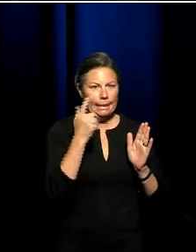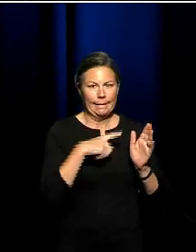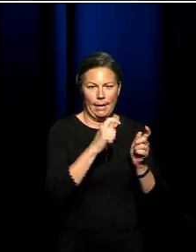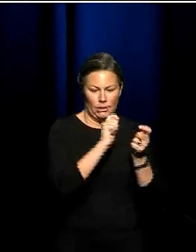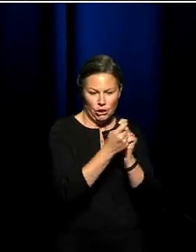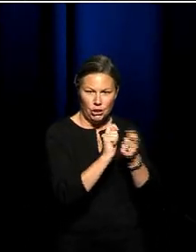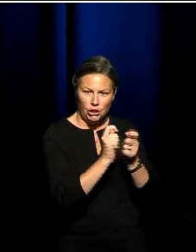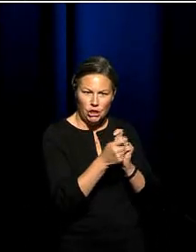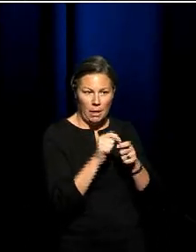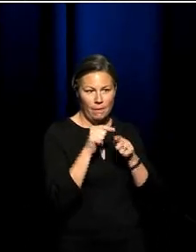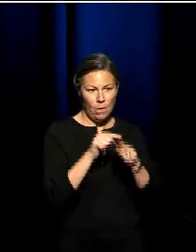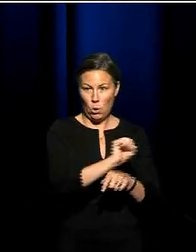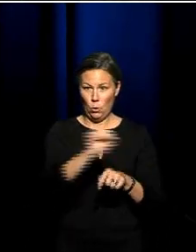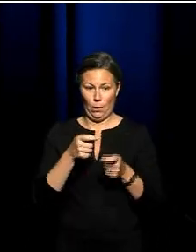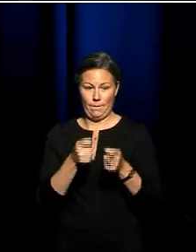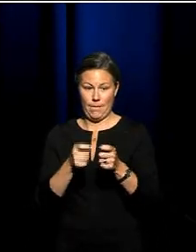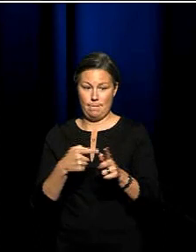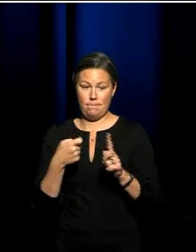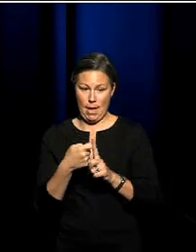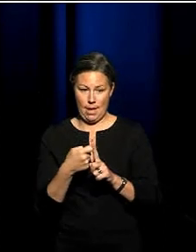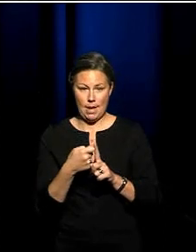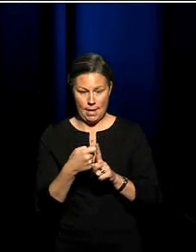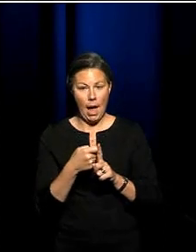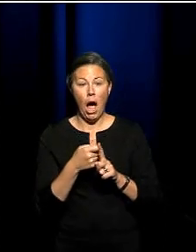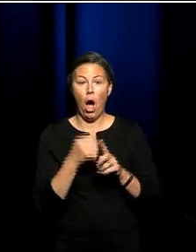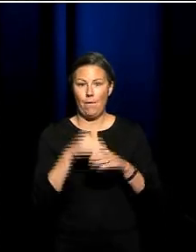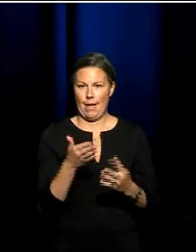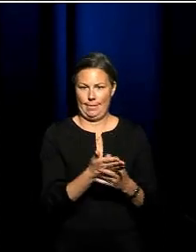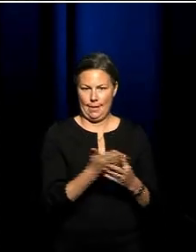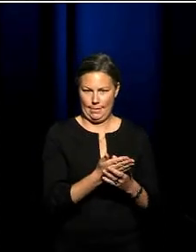interested people. The strategy commits the Commission to putting people with